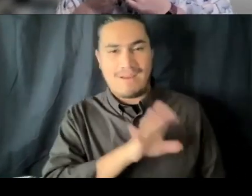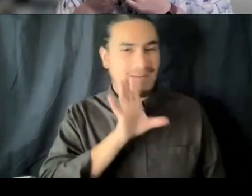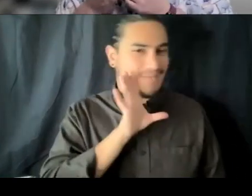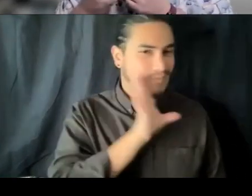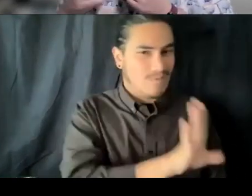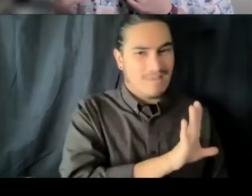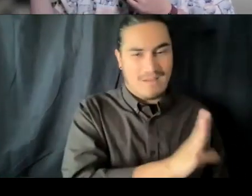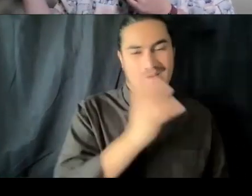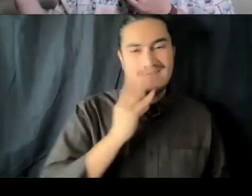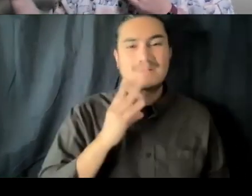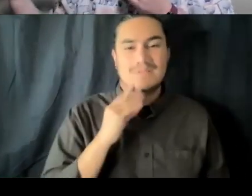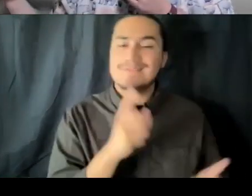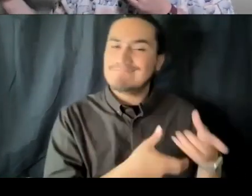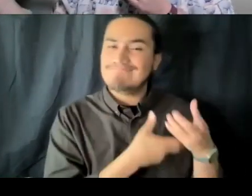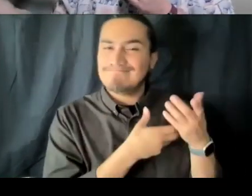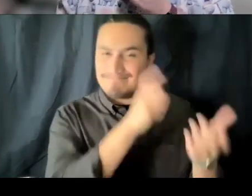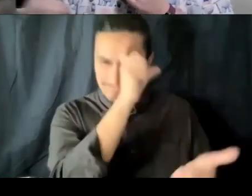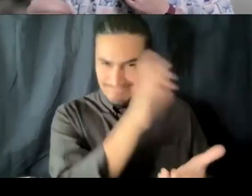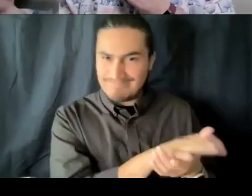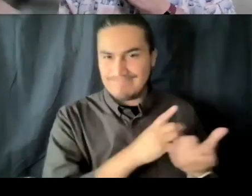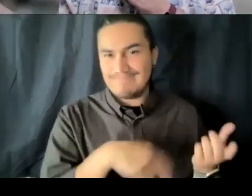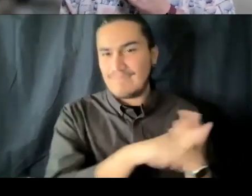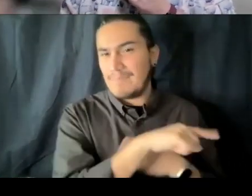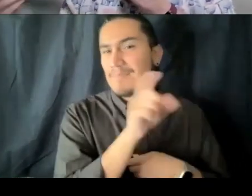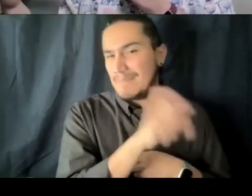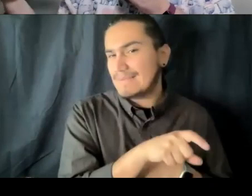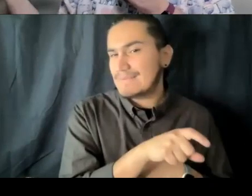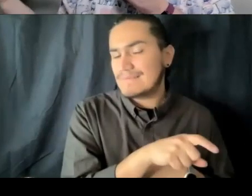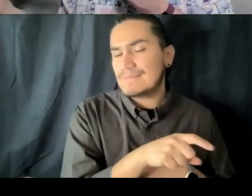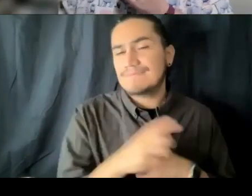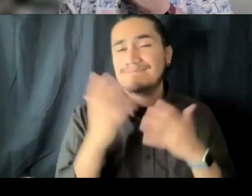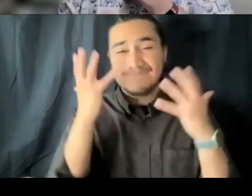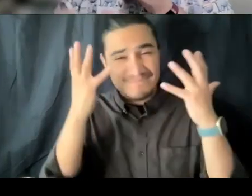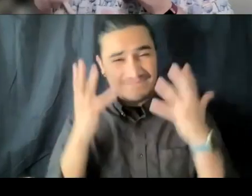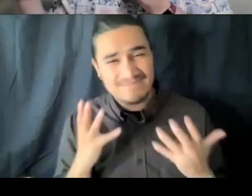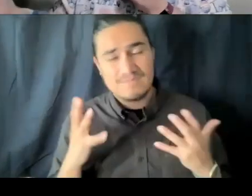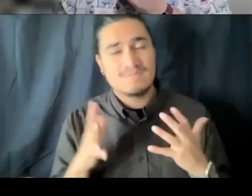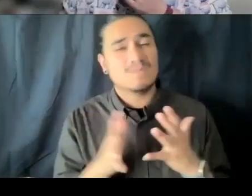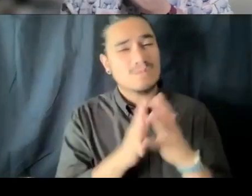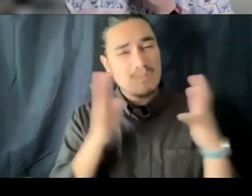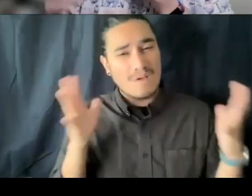And there's unfortunately too much questioning of, are you sure?